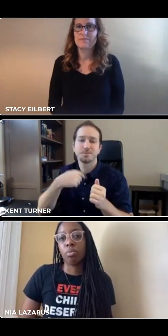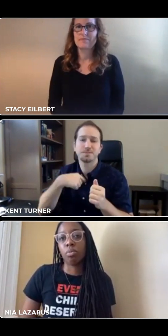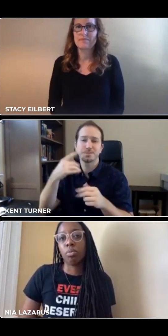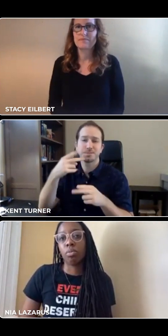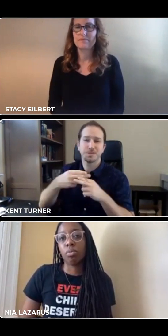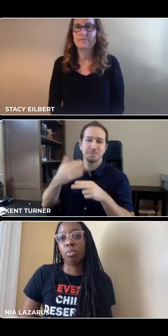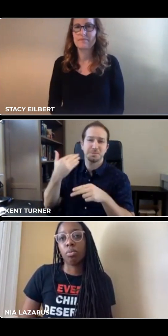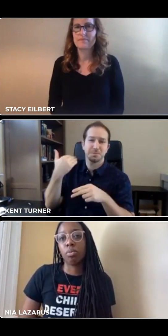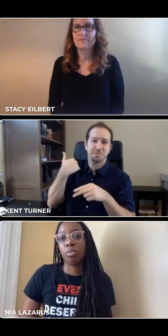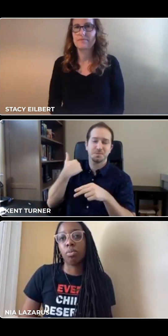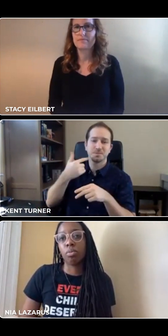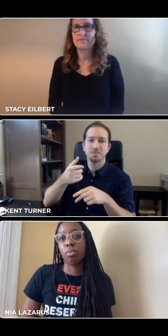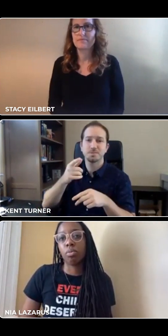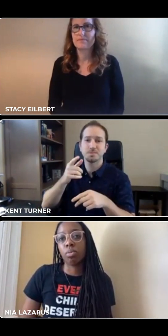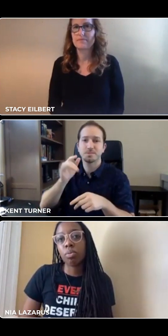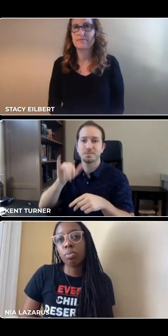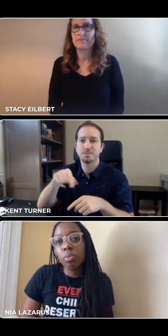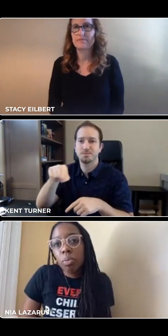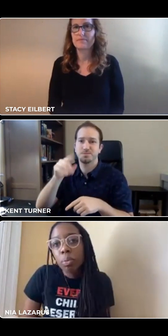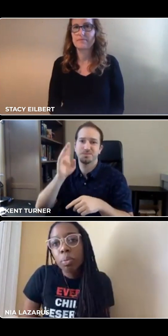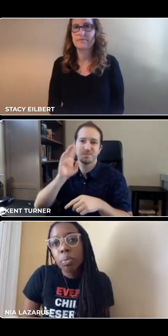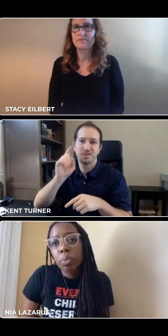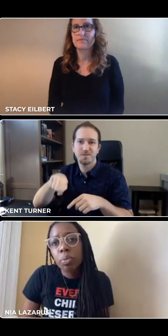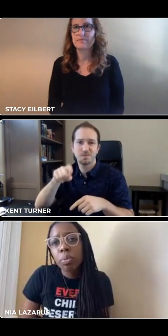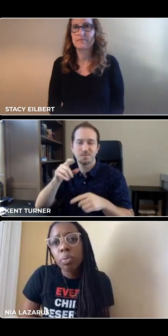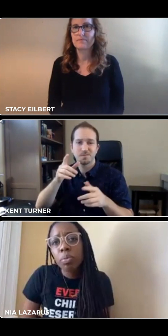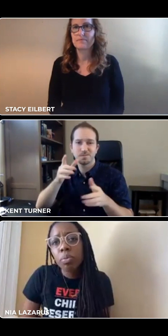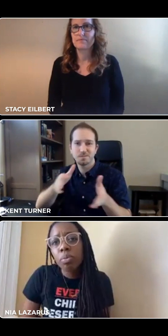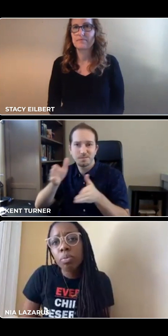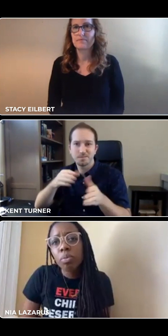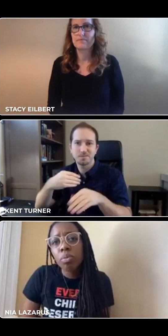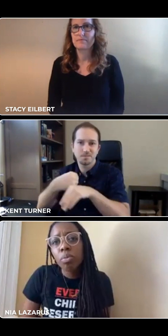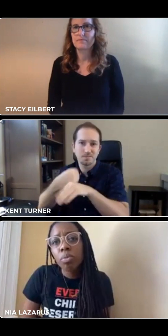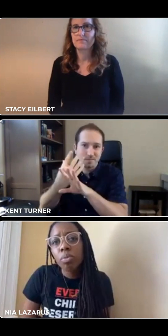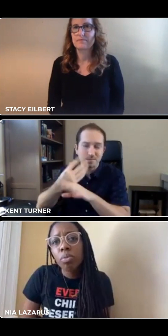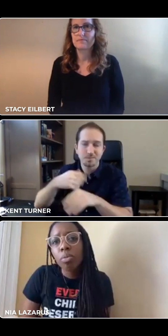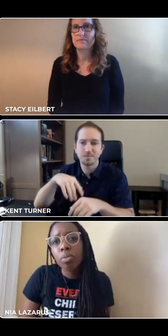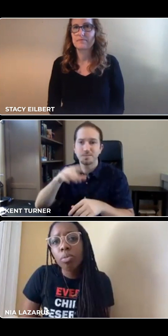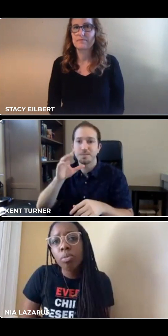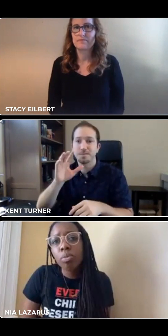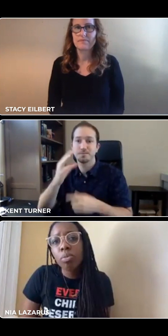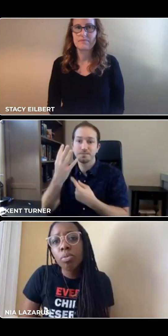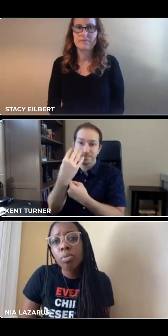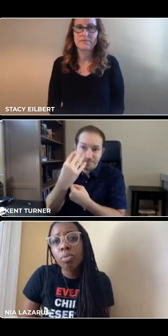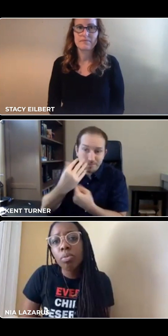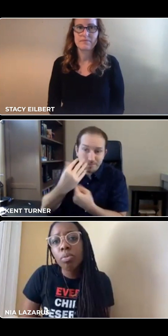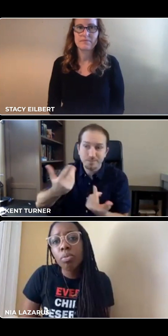In terms of an alternate or modified curriculum, again, I think educators,